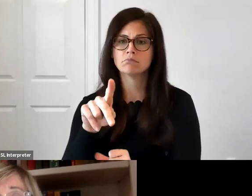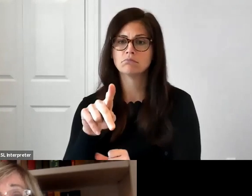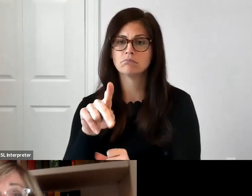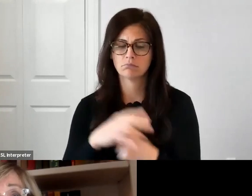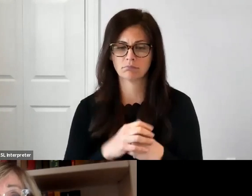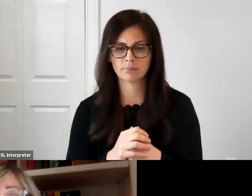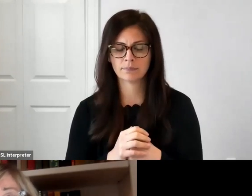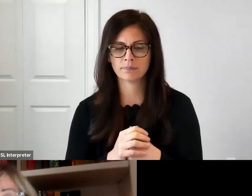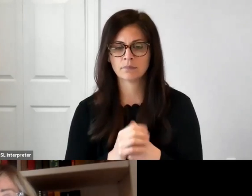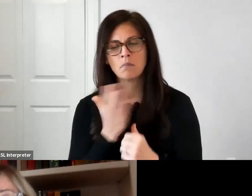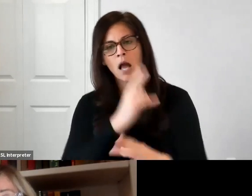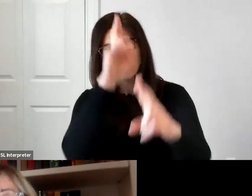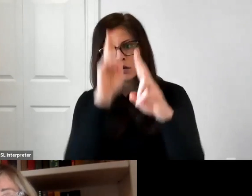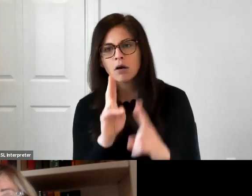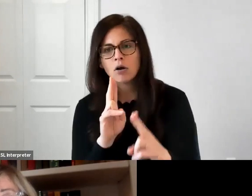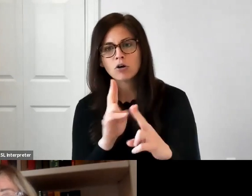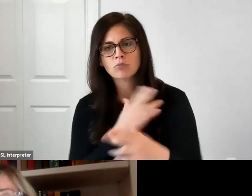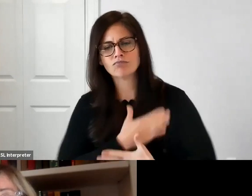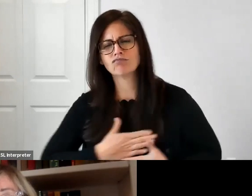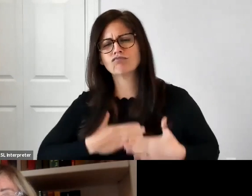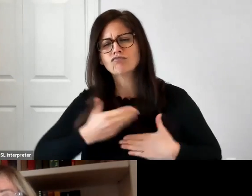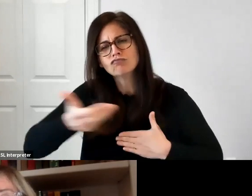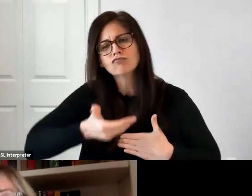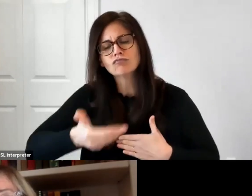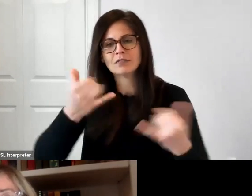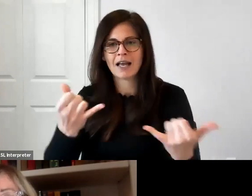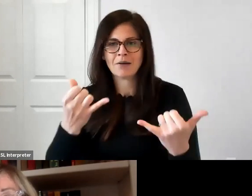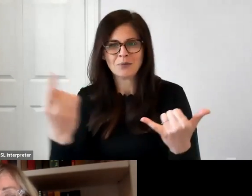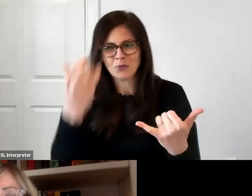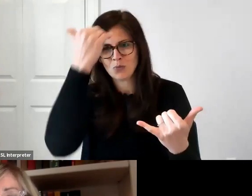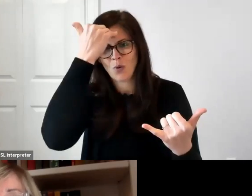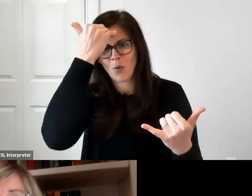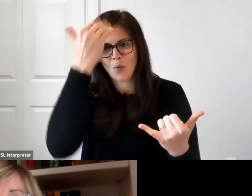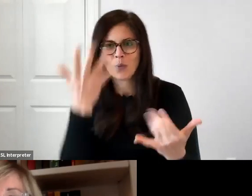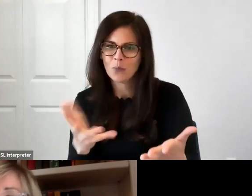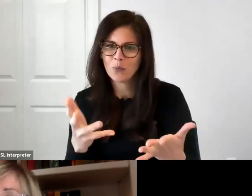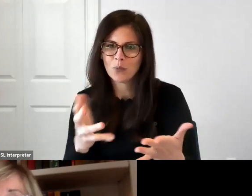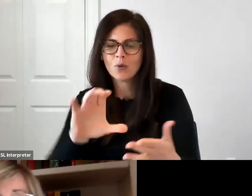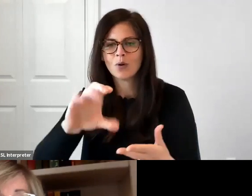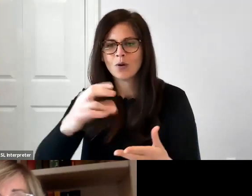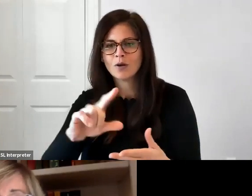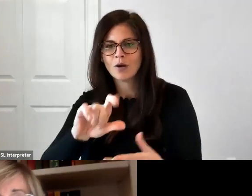It is my honor and pleasure to introduce now someone you all know, Charles has been leading